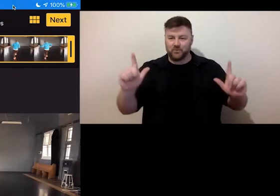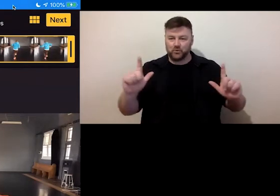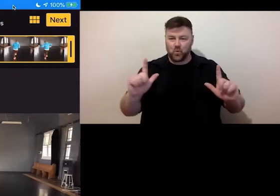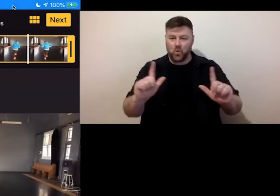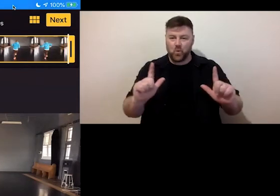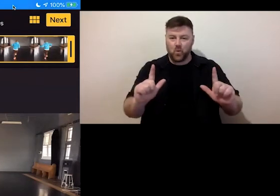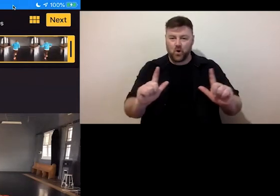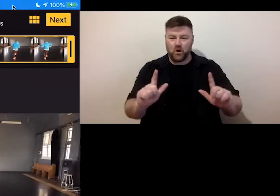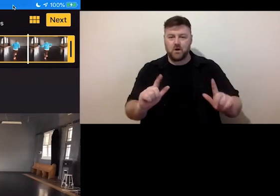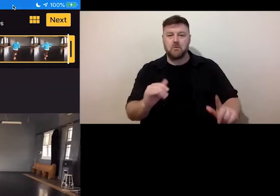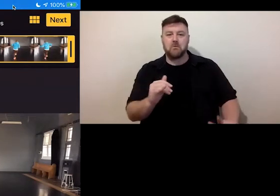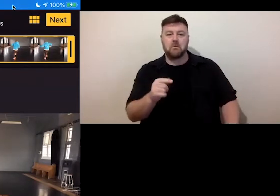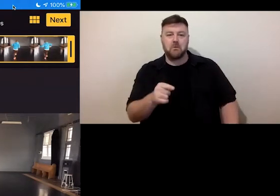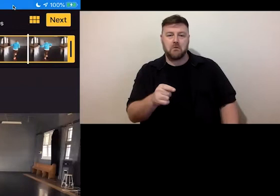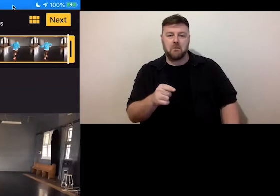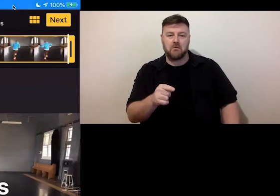Maybe there's something in that.